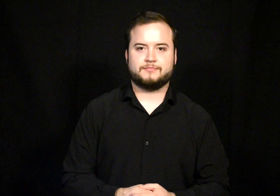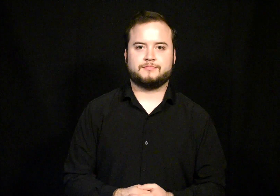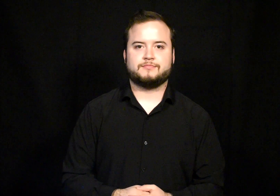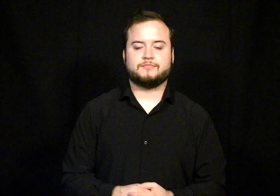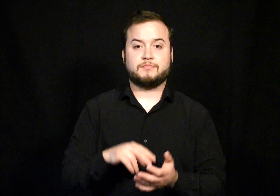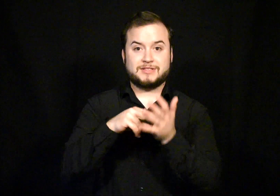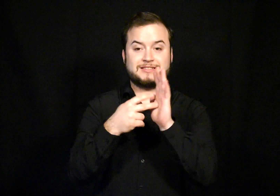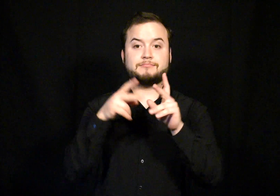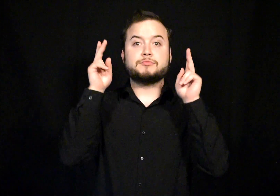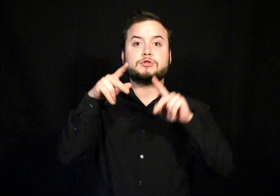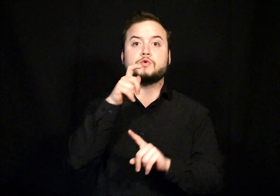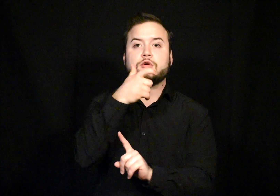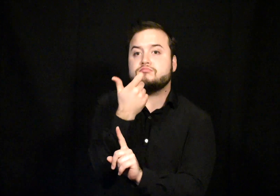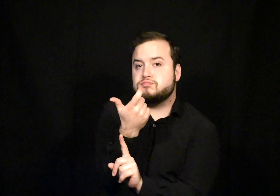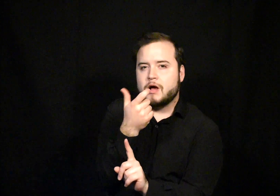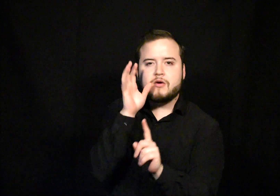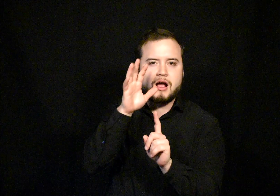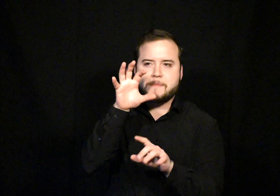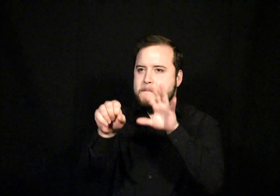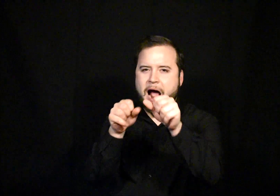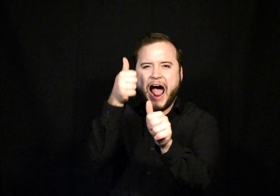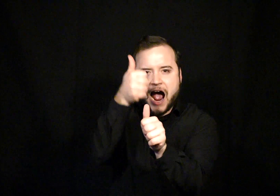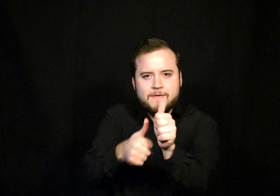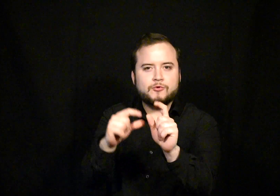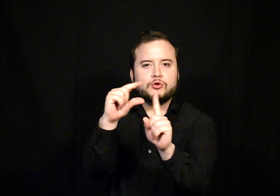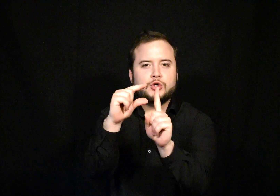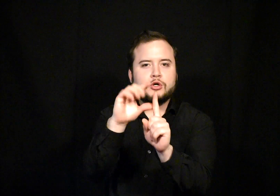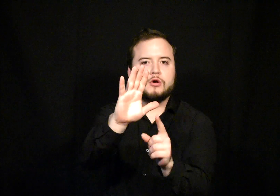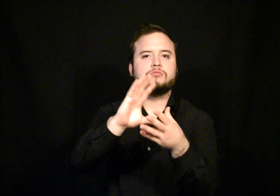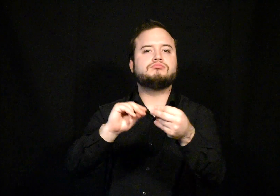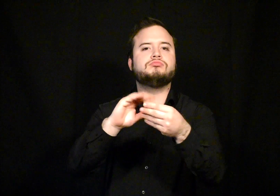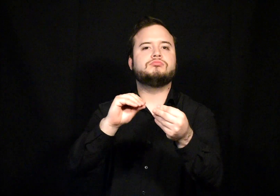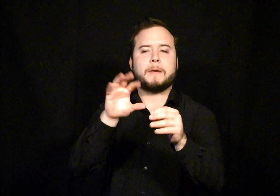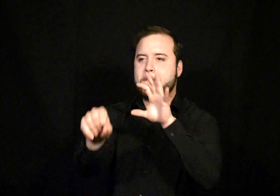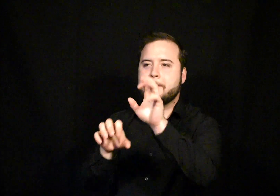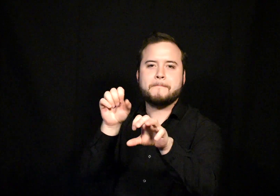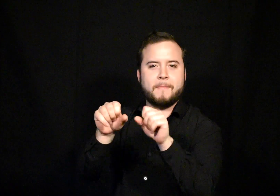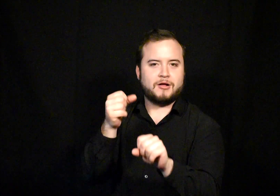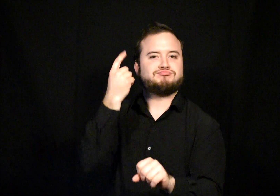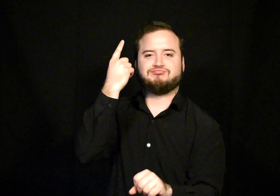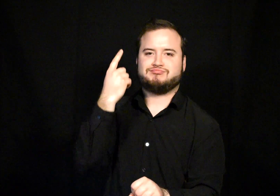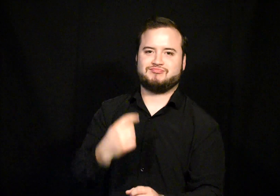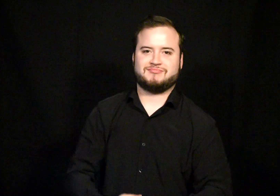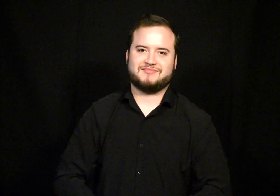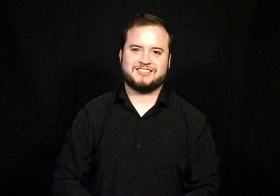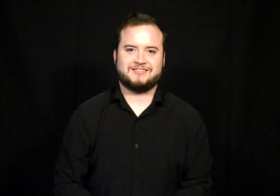so the person watching you can catch every word you are saying.